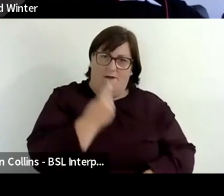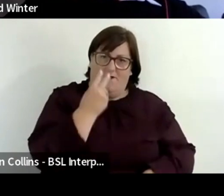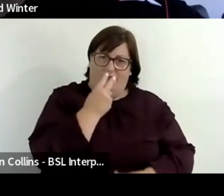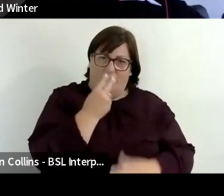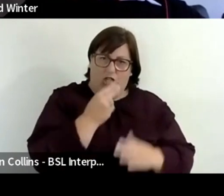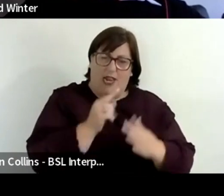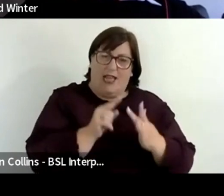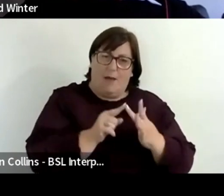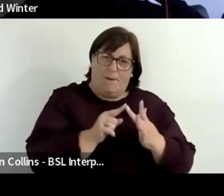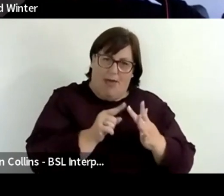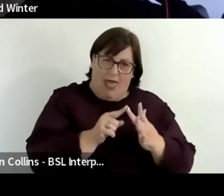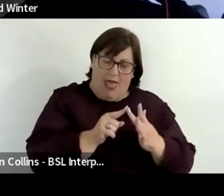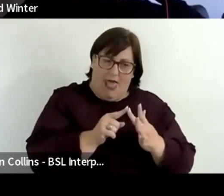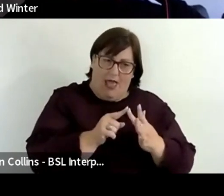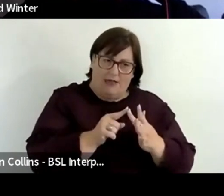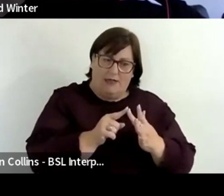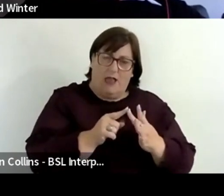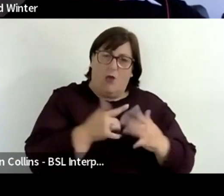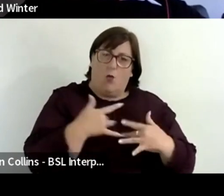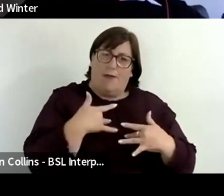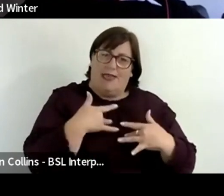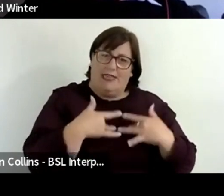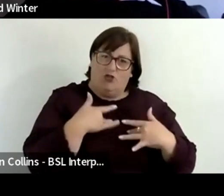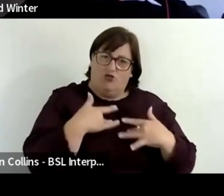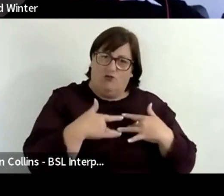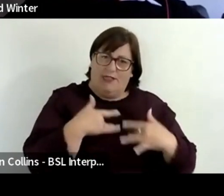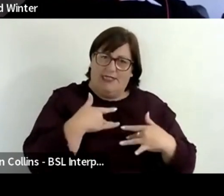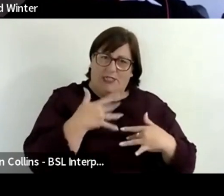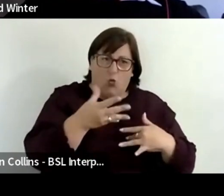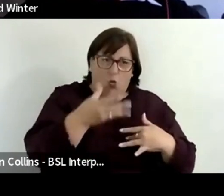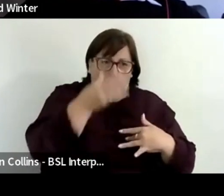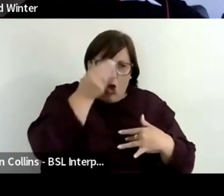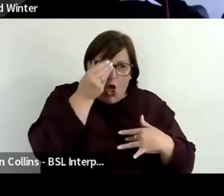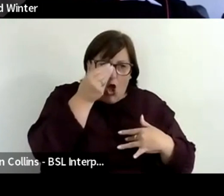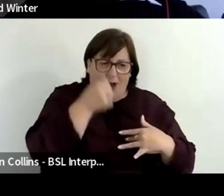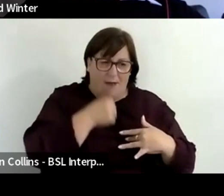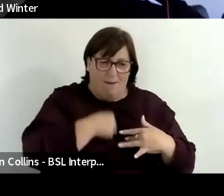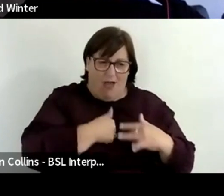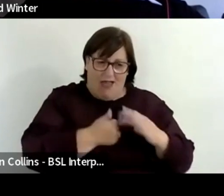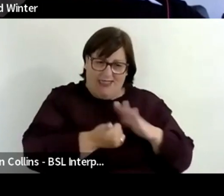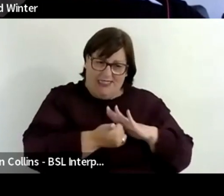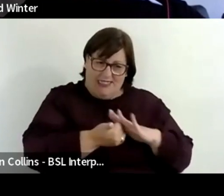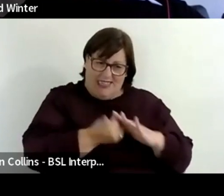interested to learn where my skills could be matched with opportunities in HS2.